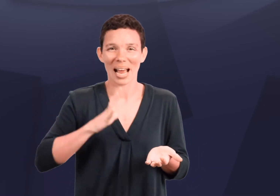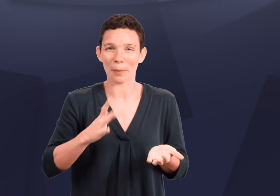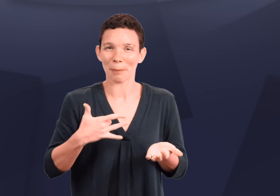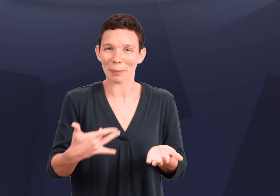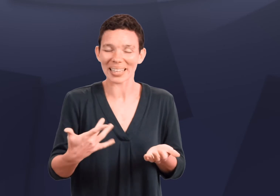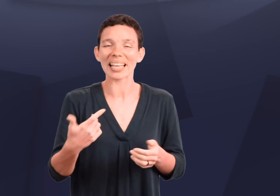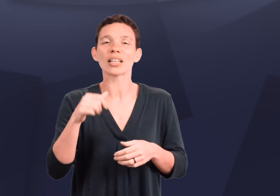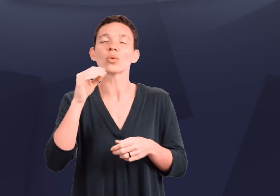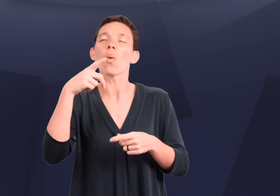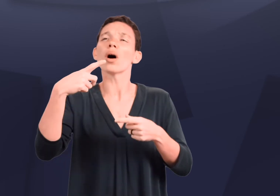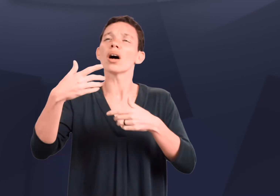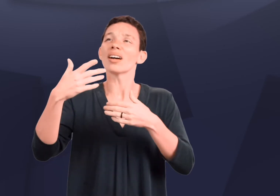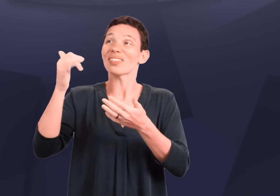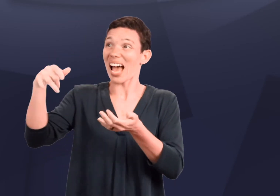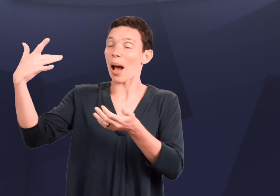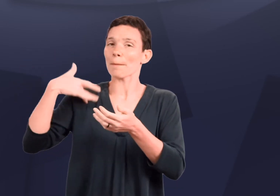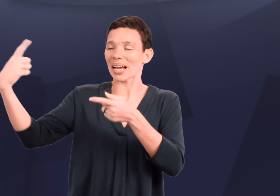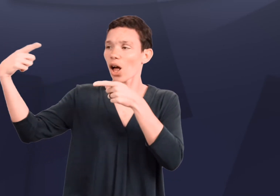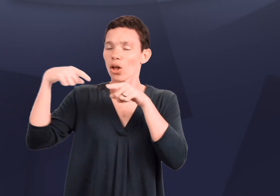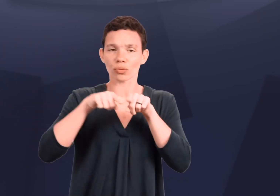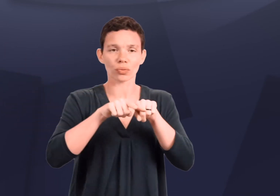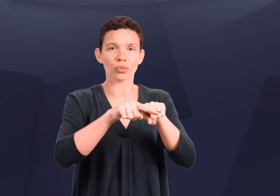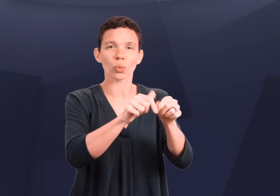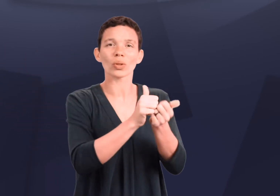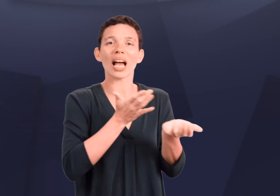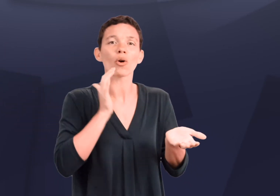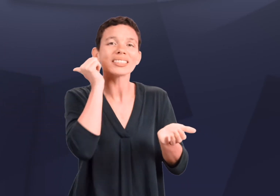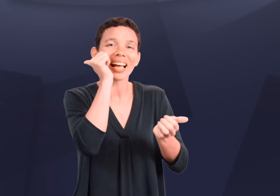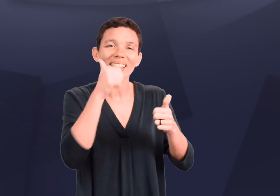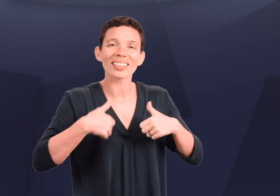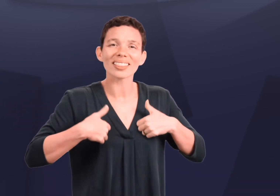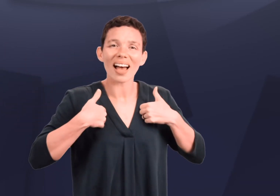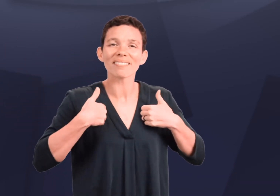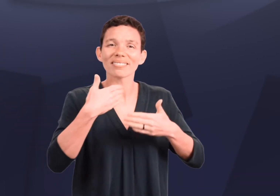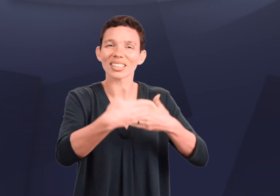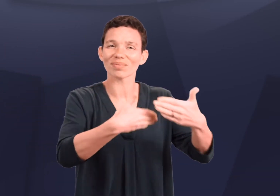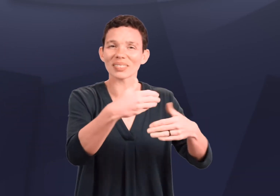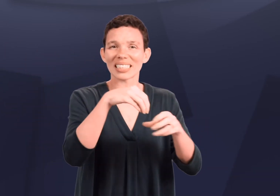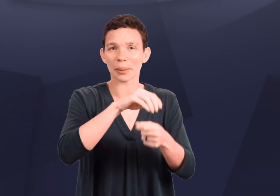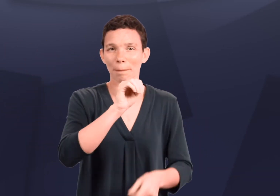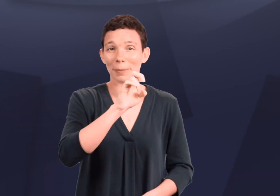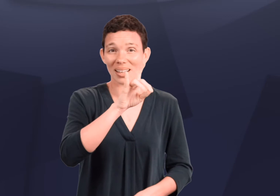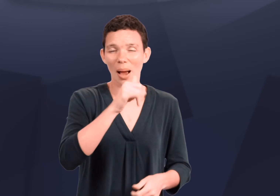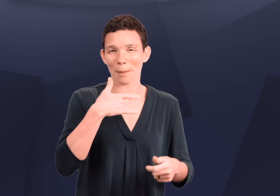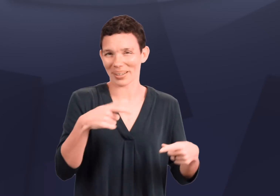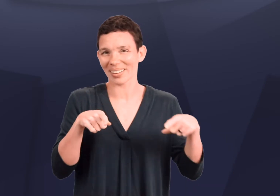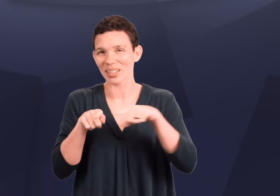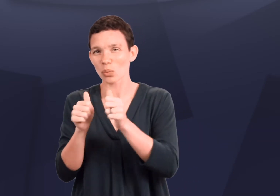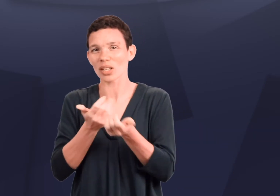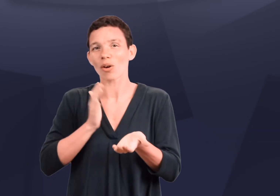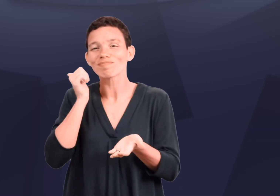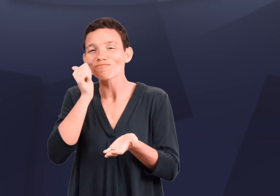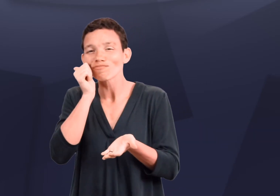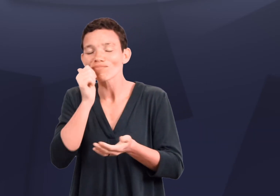by showing how the white male character survives to the end of the movie. This media portrayal molds our daily societal values.